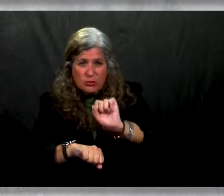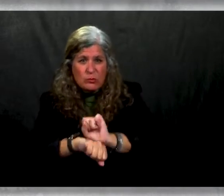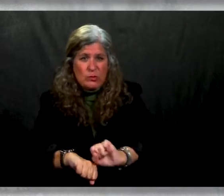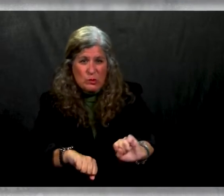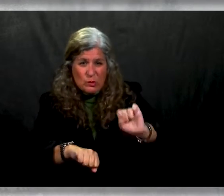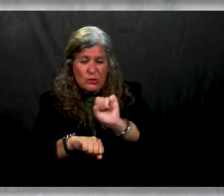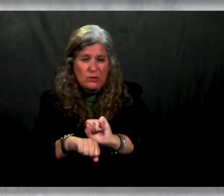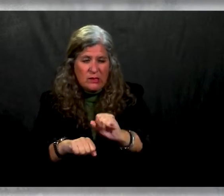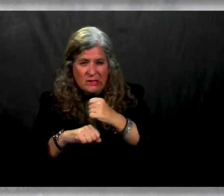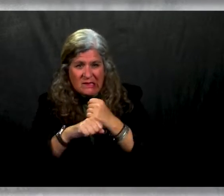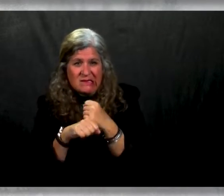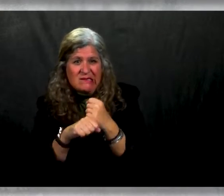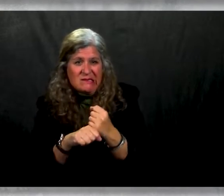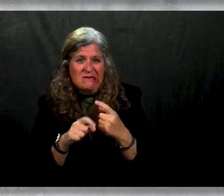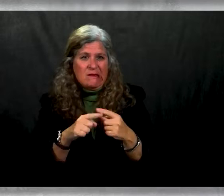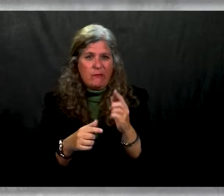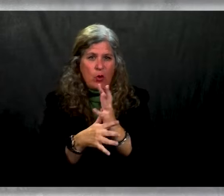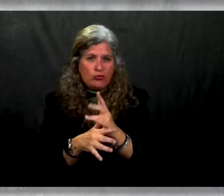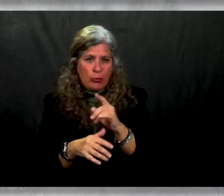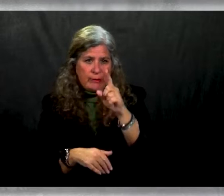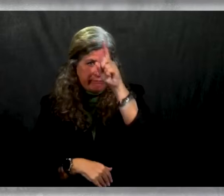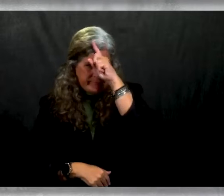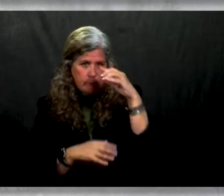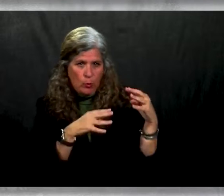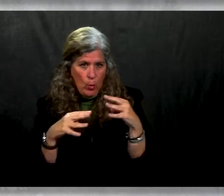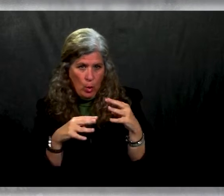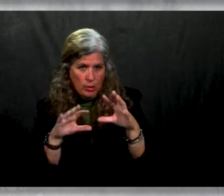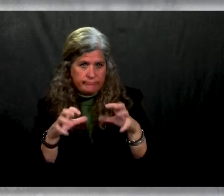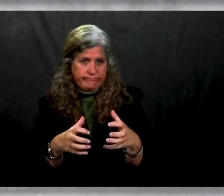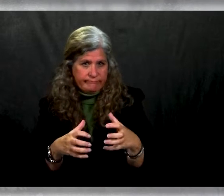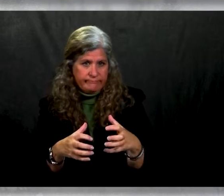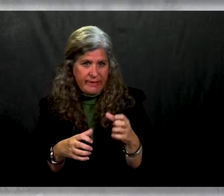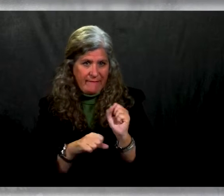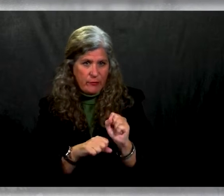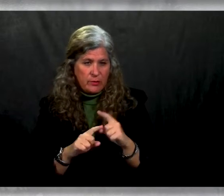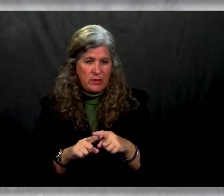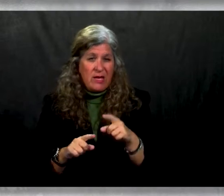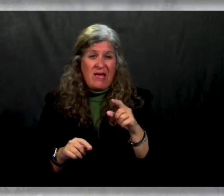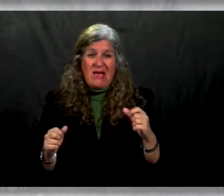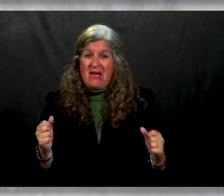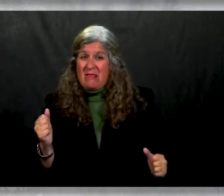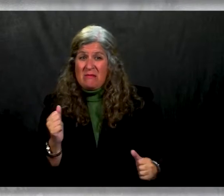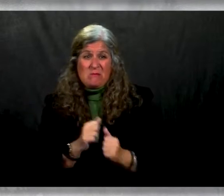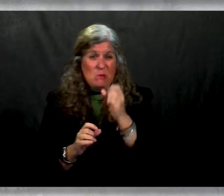or do various types of construction tasks. The most terrifying of the three camps